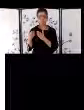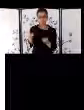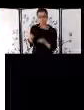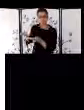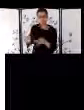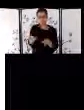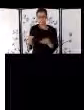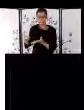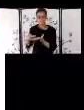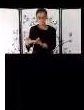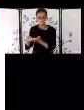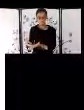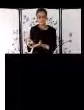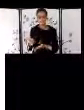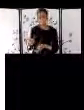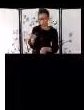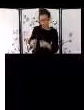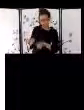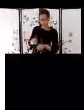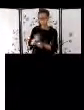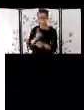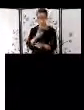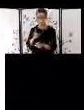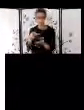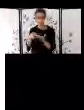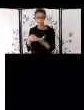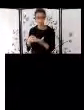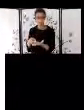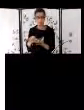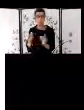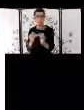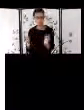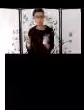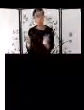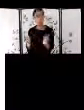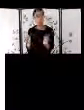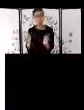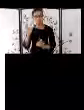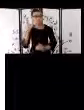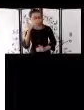that the conversations are fair and appreciative, and that assessors are acting within the Group